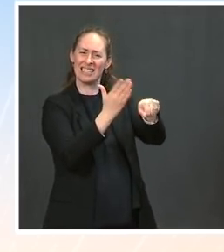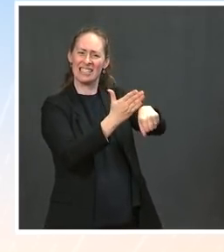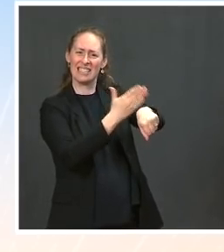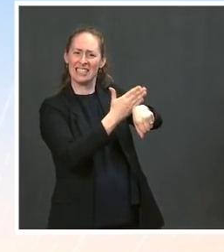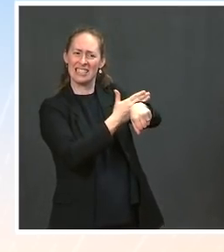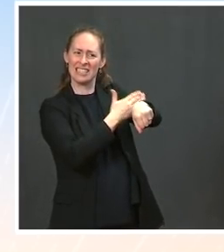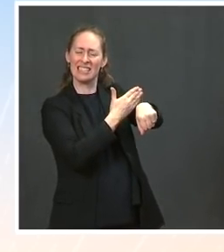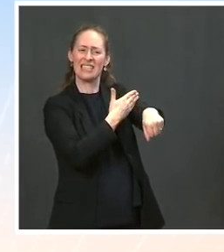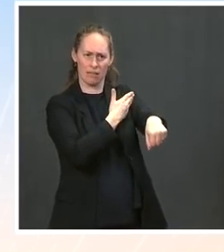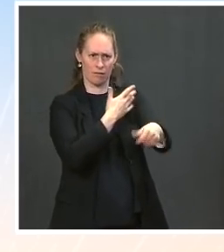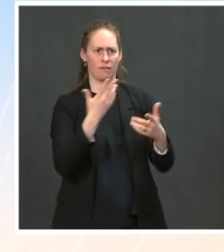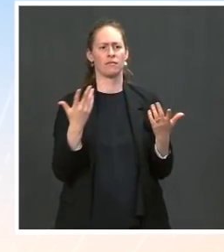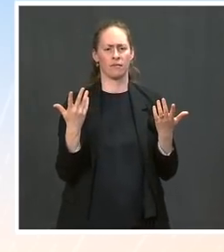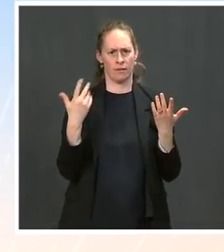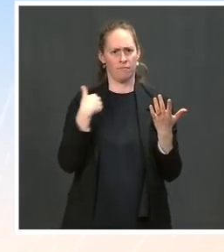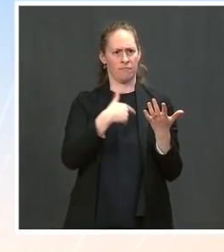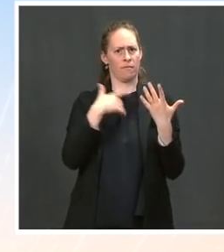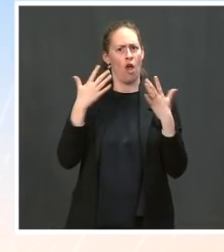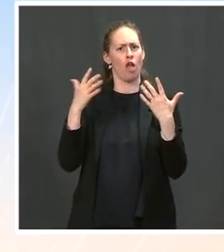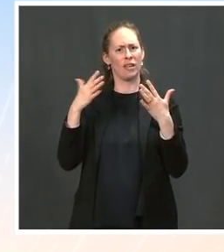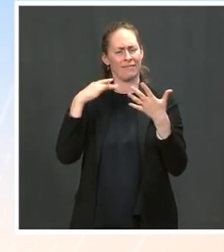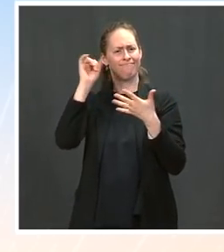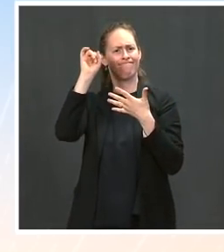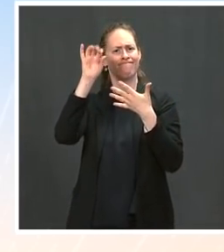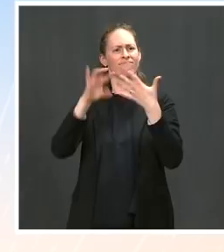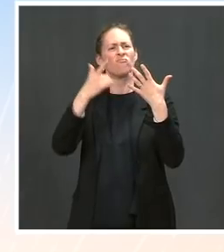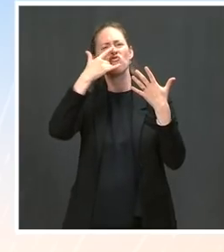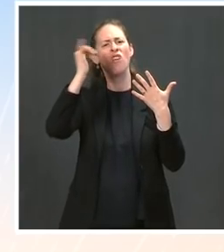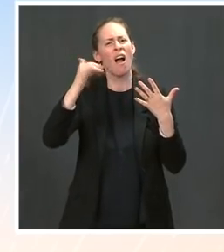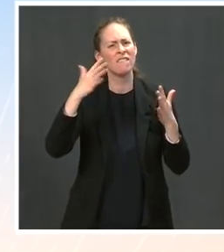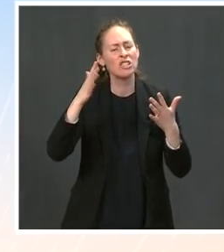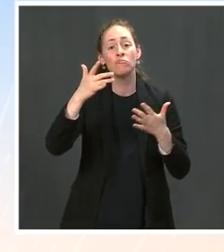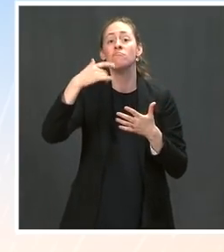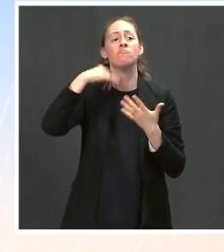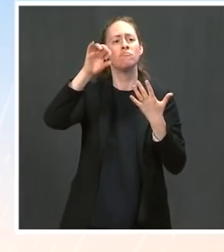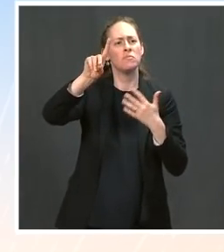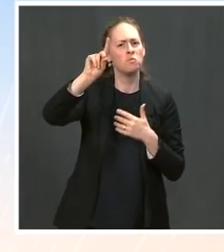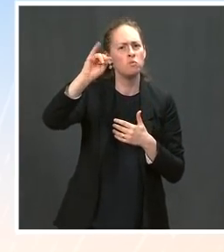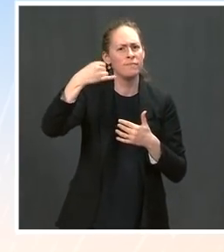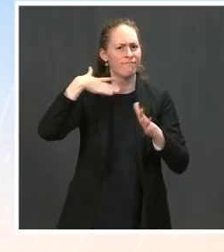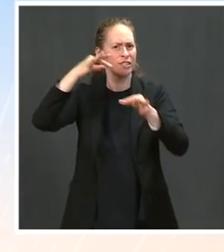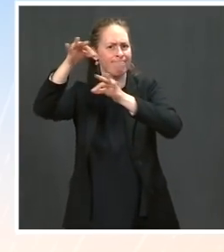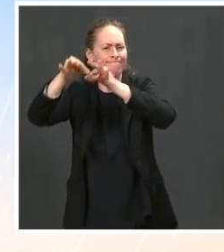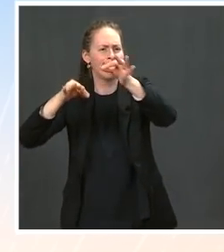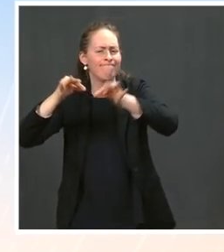that has been taken by his Department of Justice. He would love to sign the George Floyd bill into law.